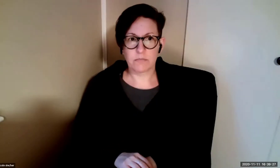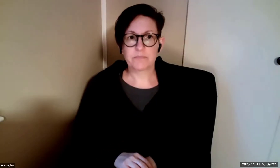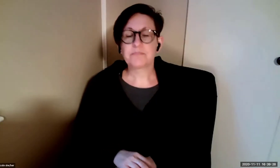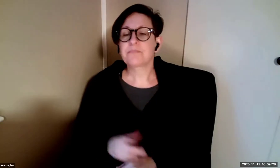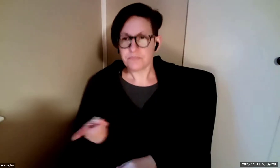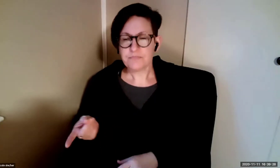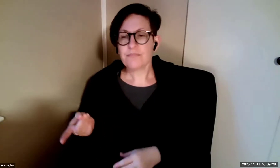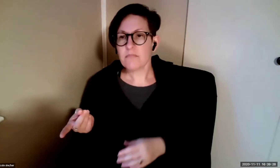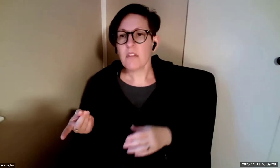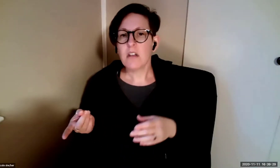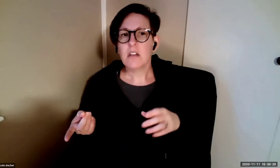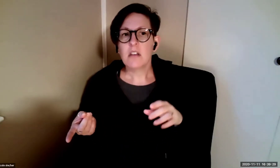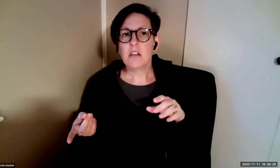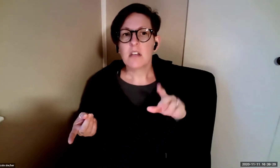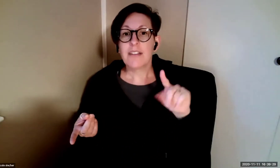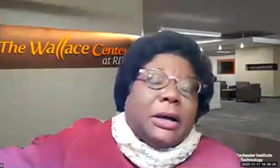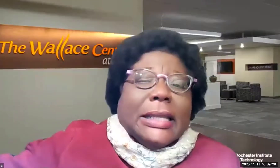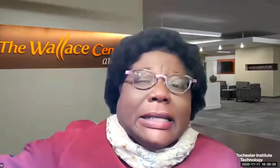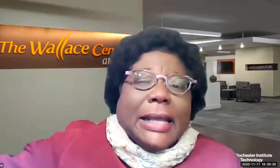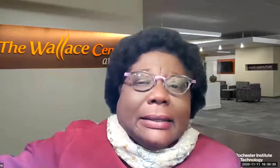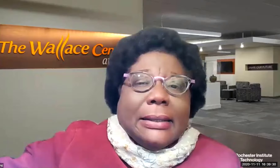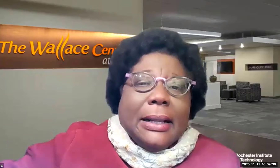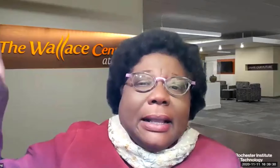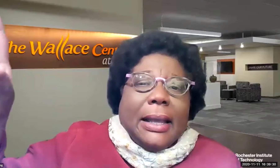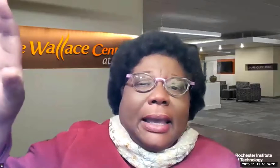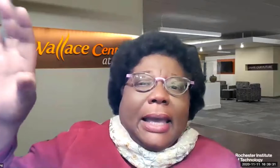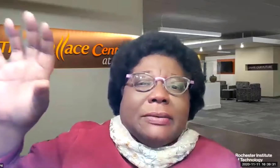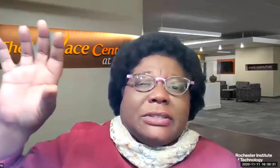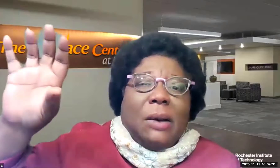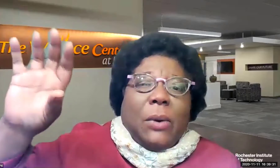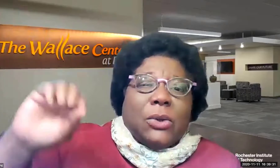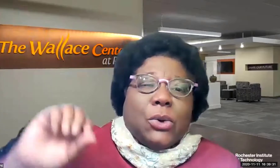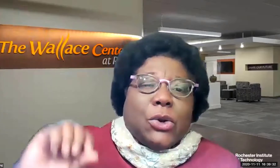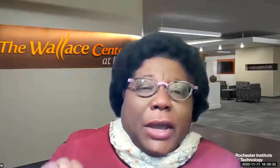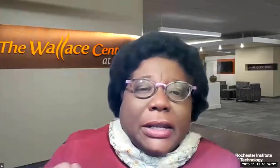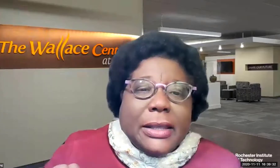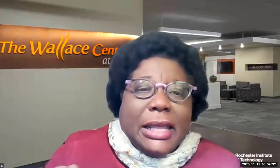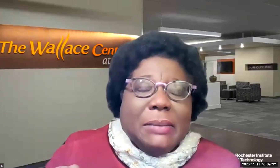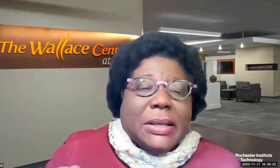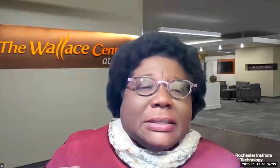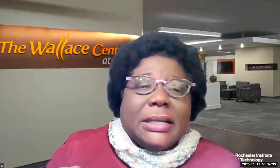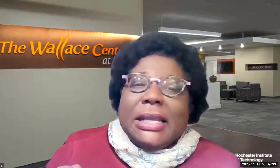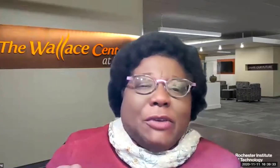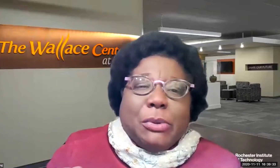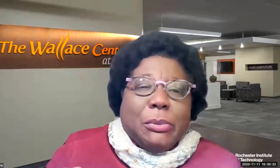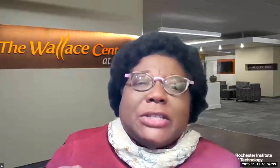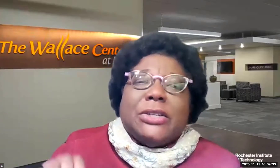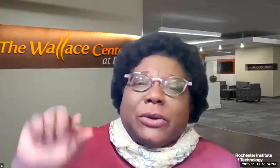Adwoa Boateng: That's gonna be readily available out on the internet and then someone who created the image didn't give you